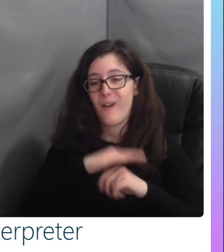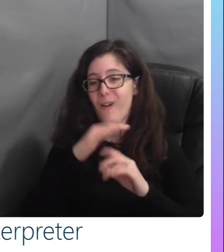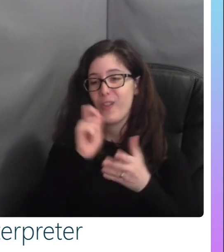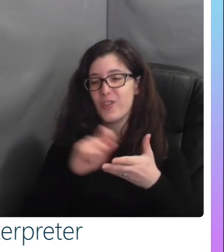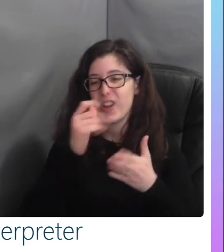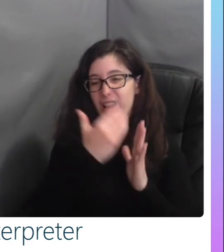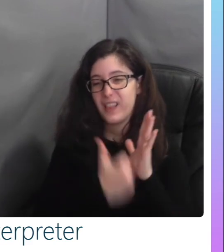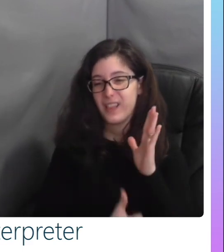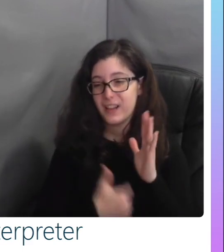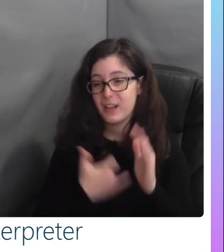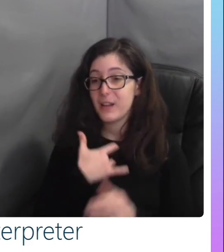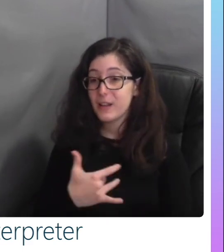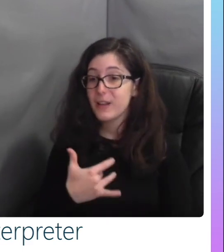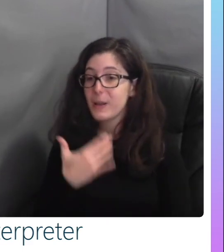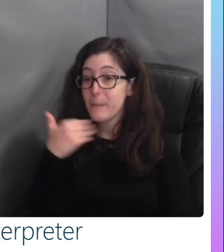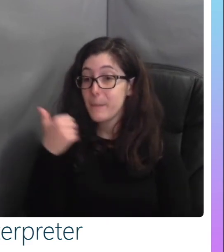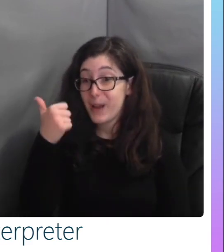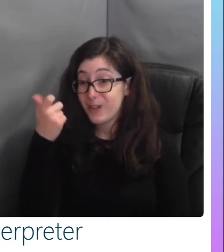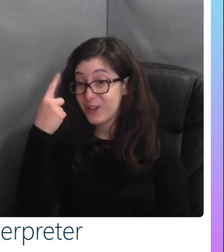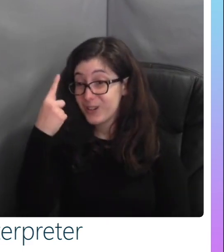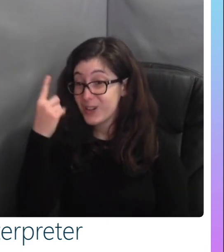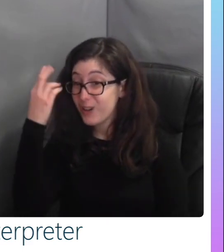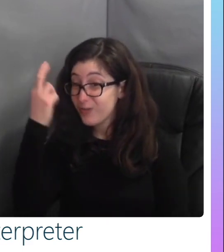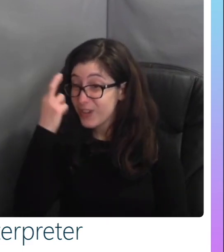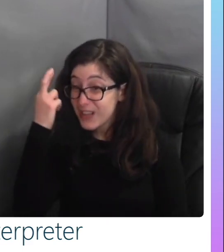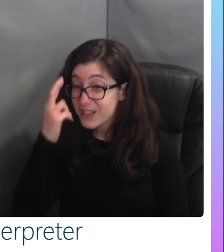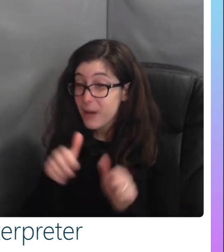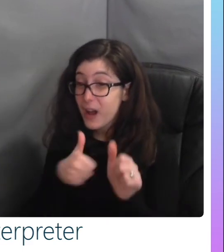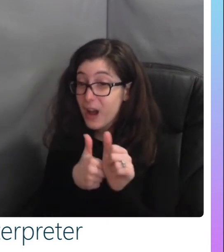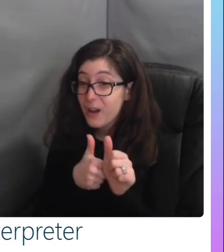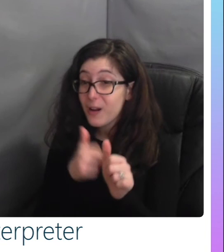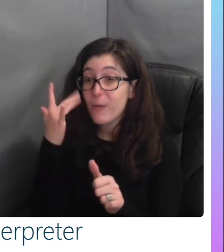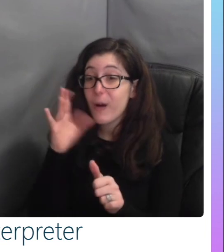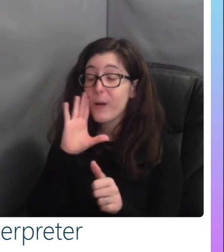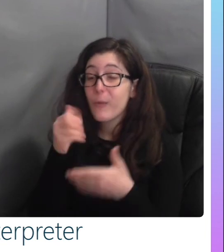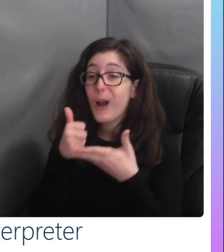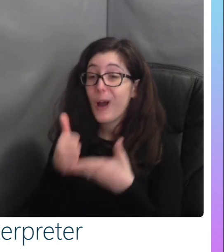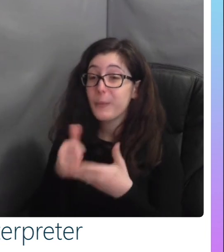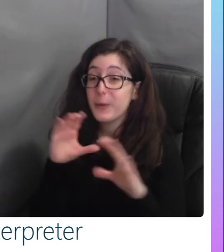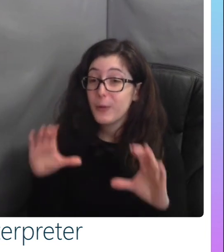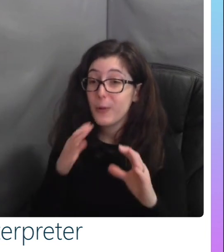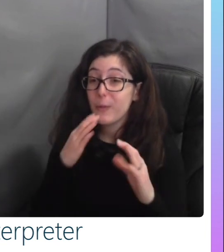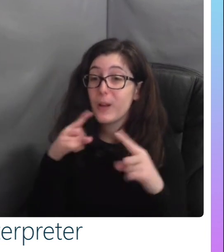because it helps you understand how to do it well, and so I always try to include